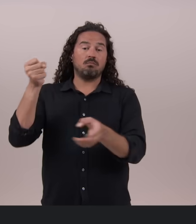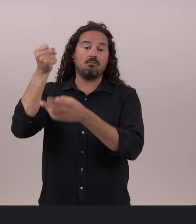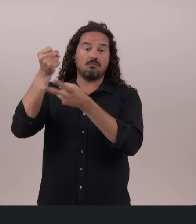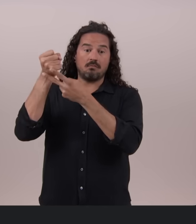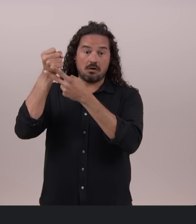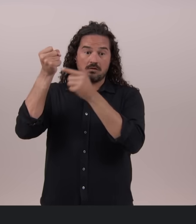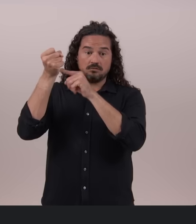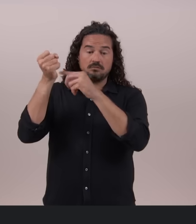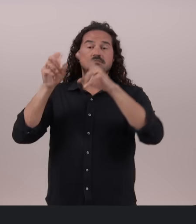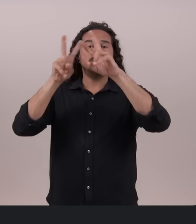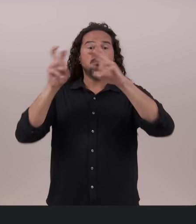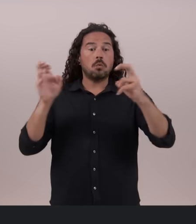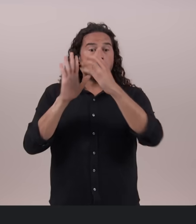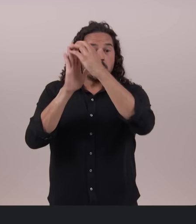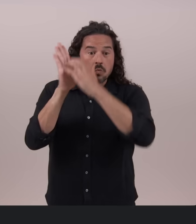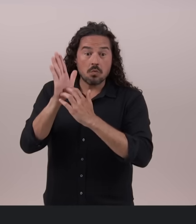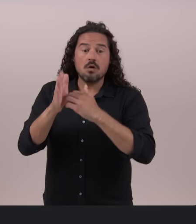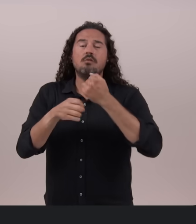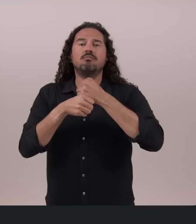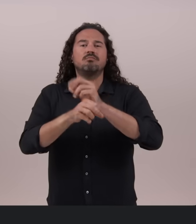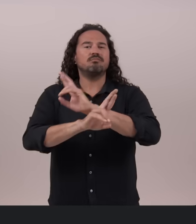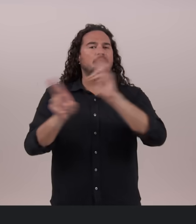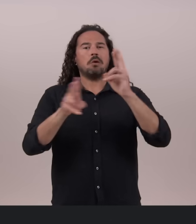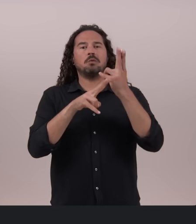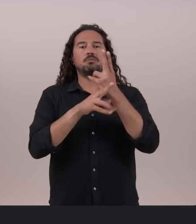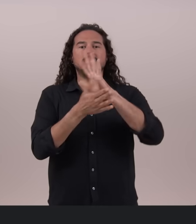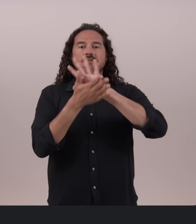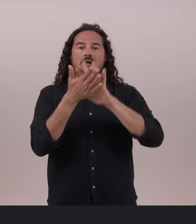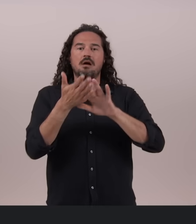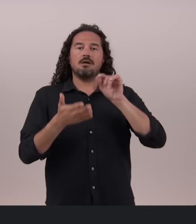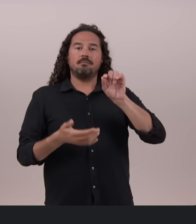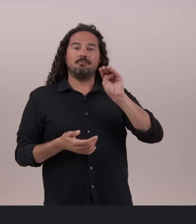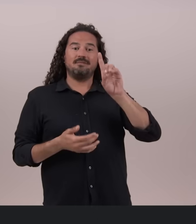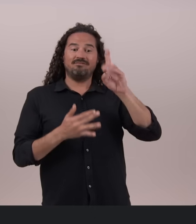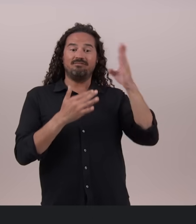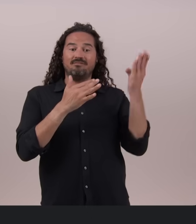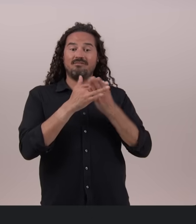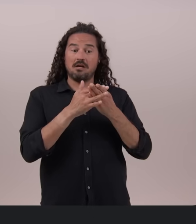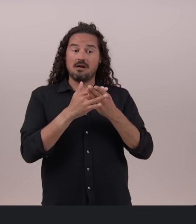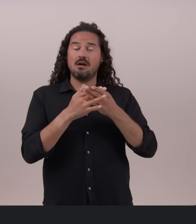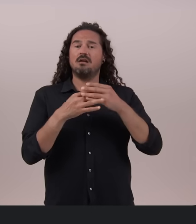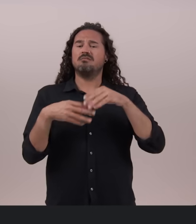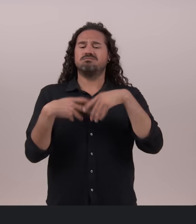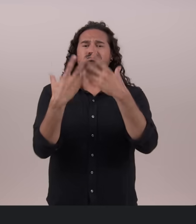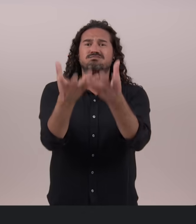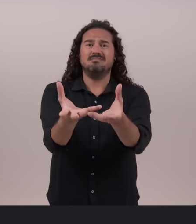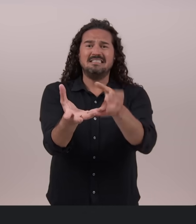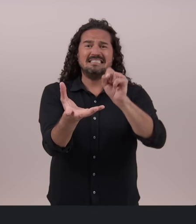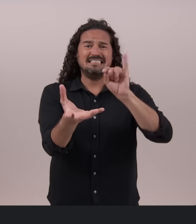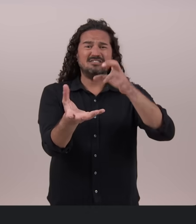a ready-to-use design.md file giving Stitch everything it needs to create on-brand designs.